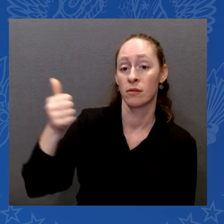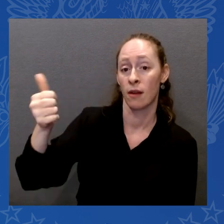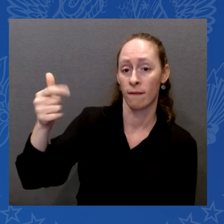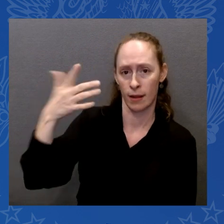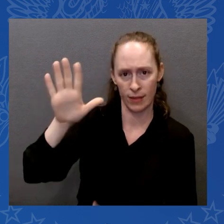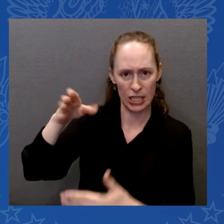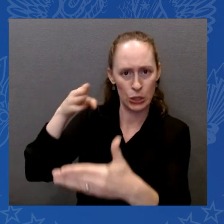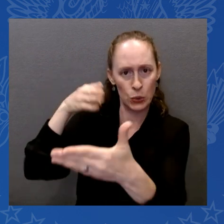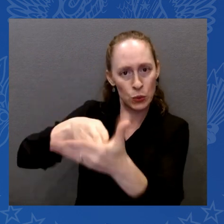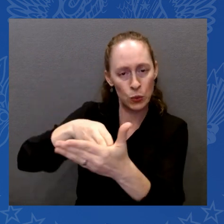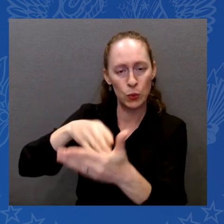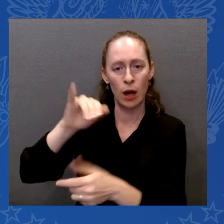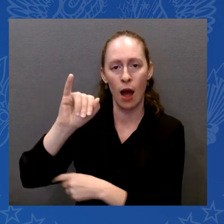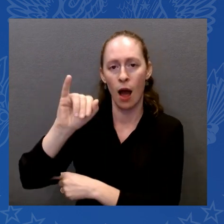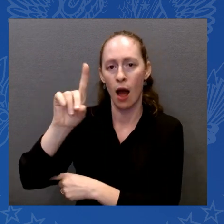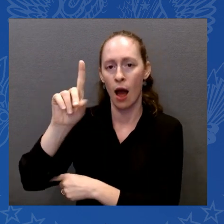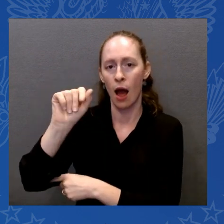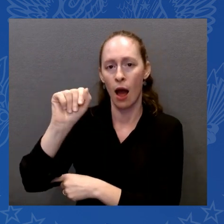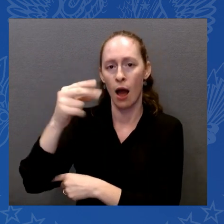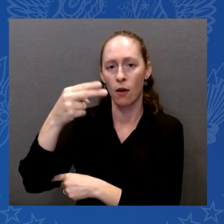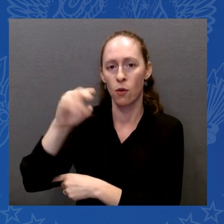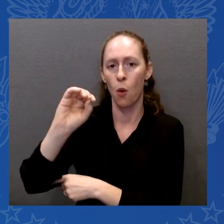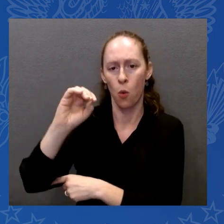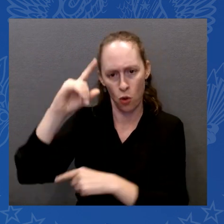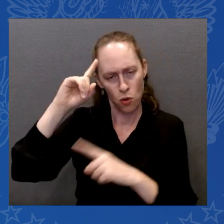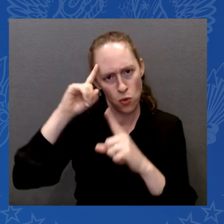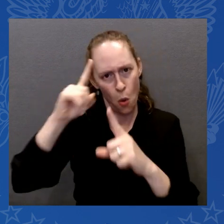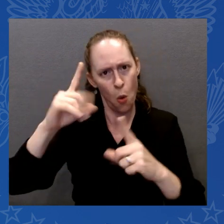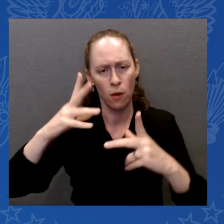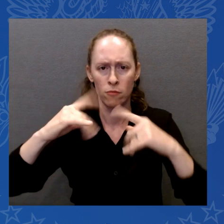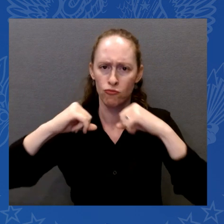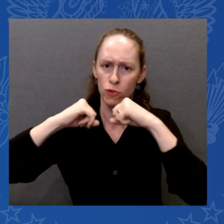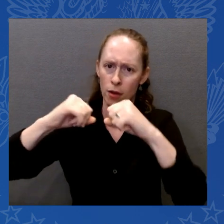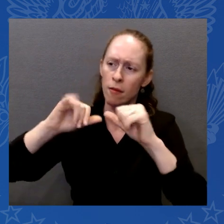And the Idaho federal court issued a preliminary injunction against the ban there.